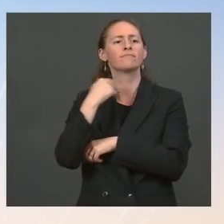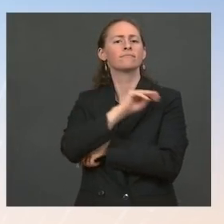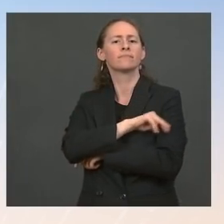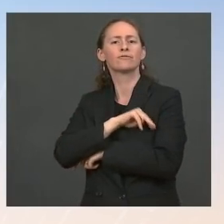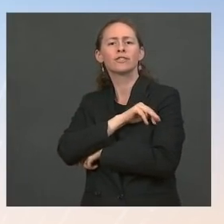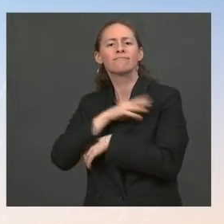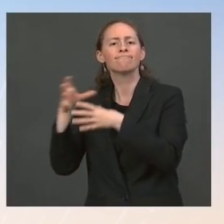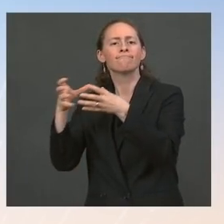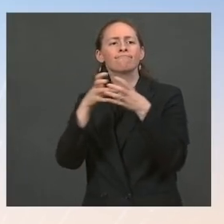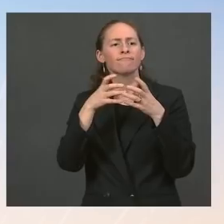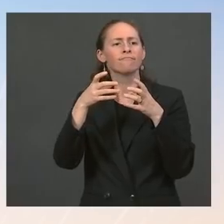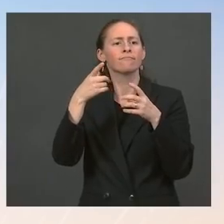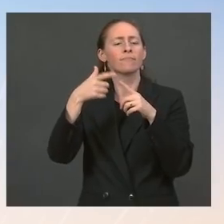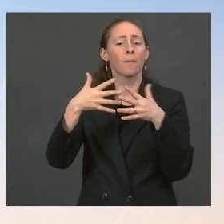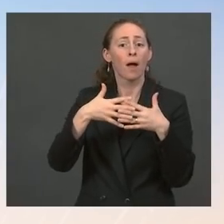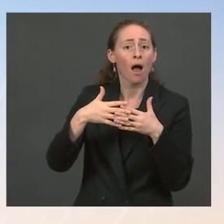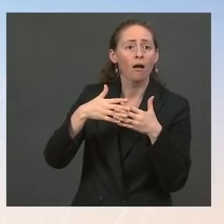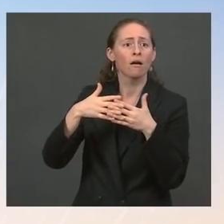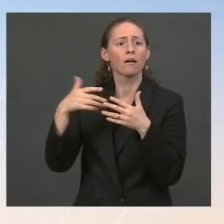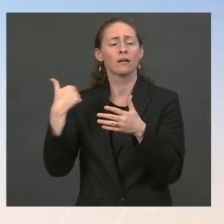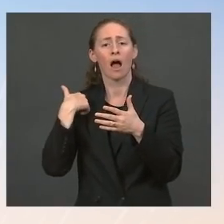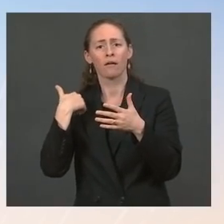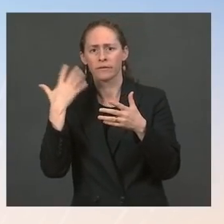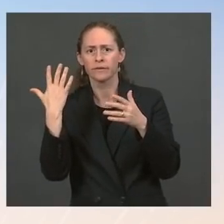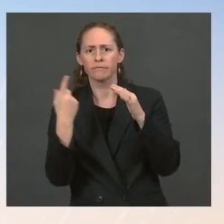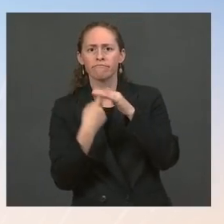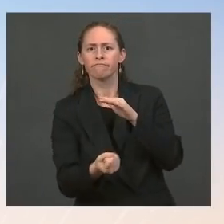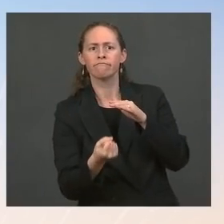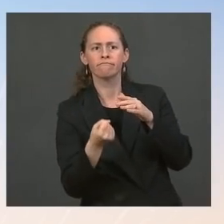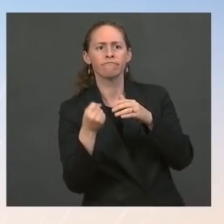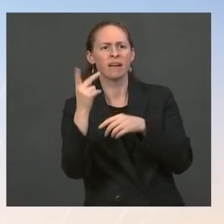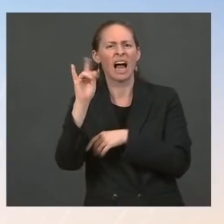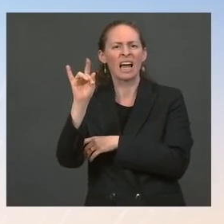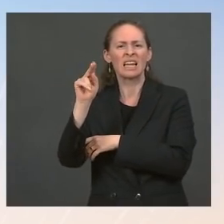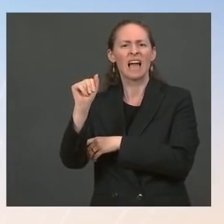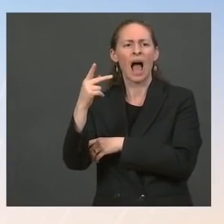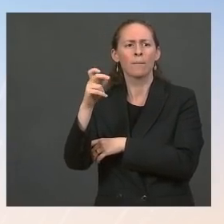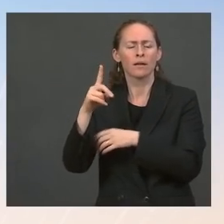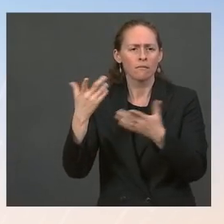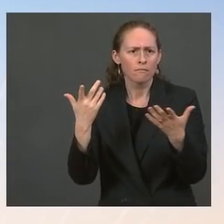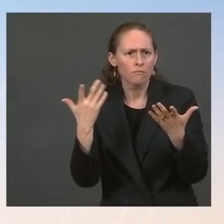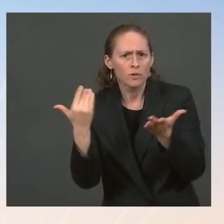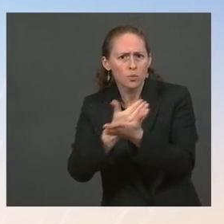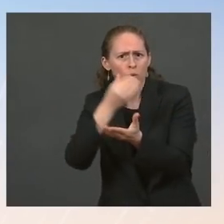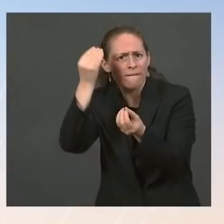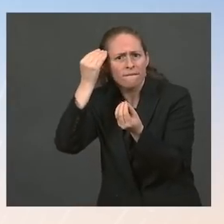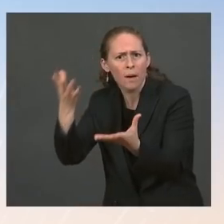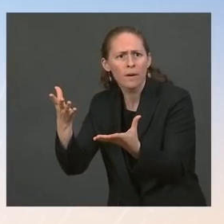Has the President been briefed on this? And is there any update on, sort of, their status? Ms. Psaki: Sure.